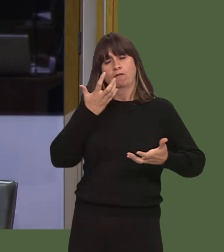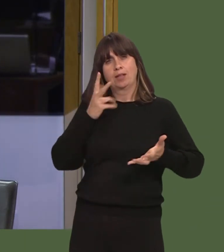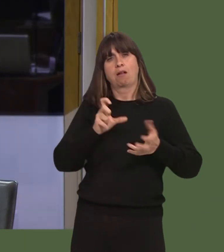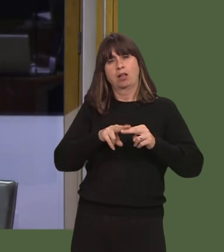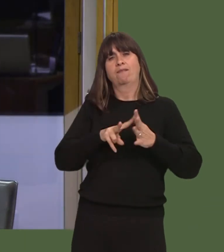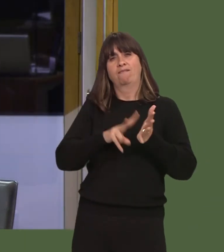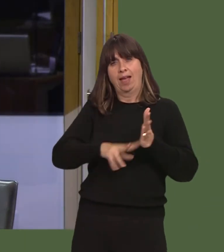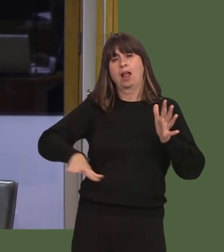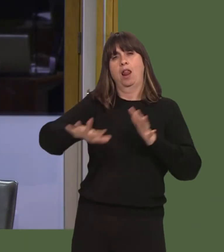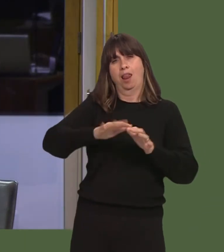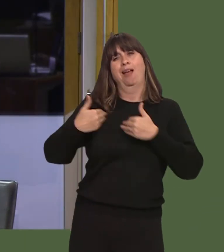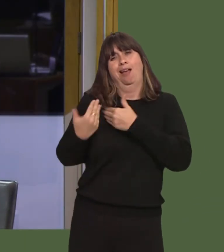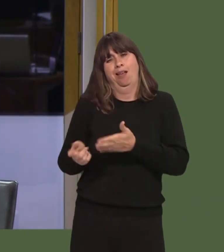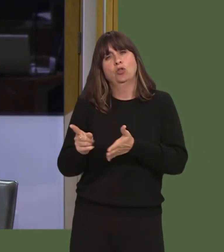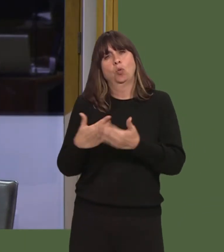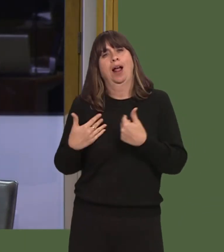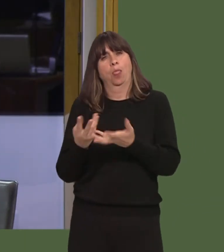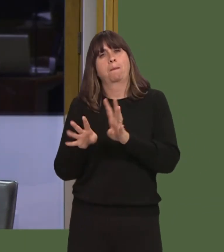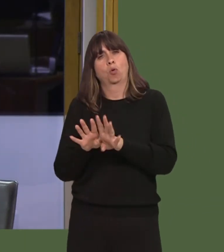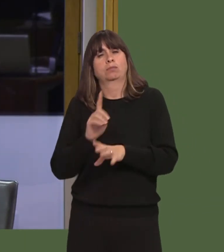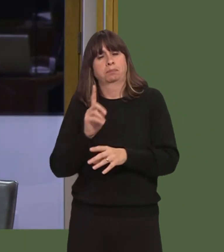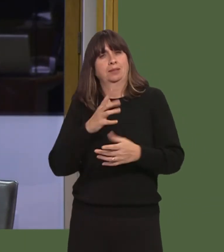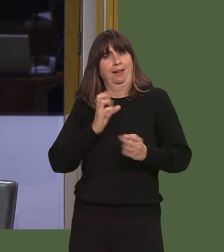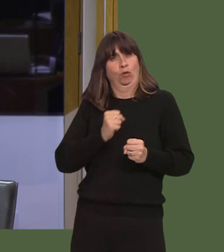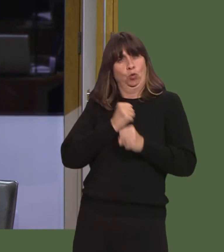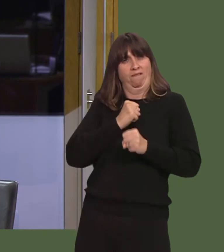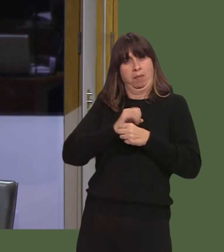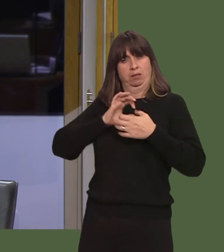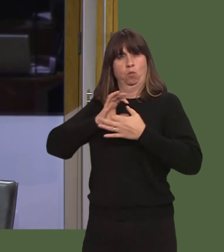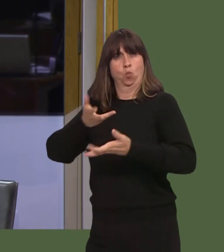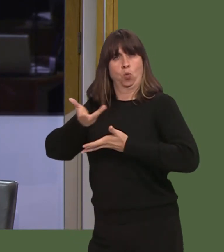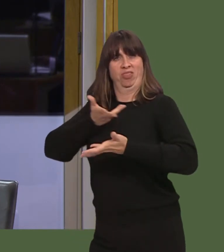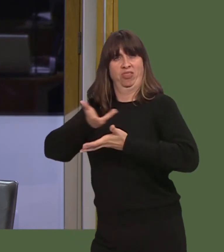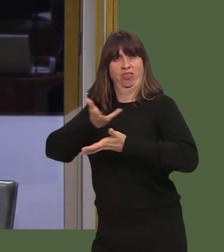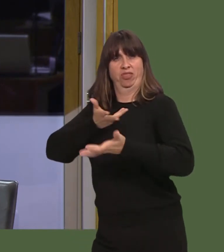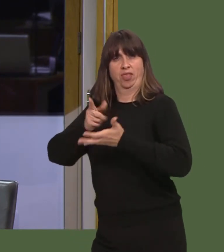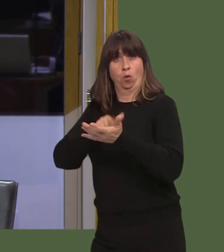Vale is the health board's responsibility, but there's a level of interaction between the Welsh Government and the health board.